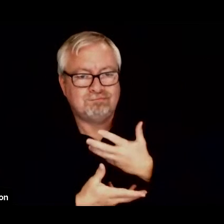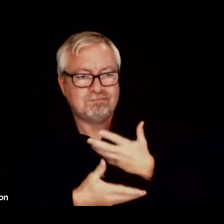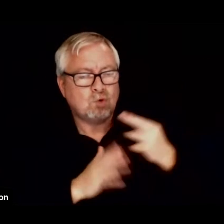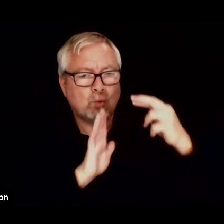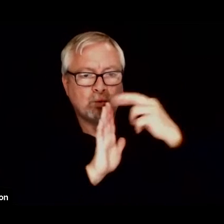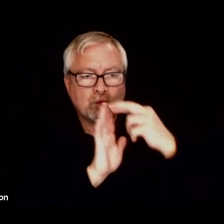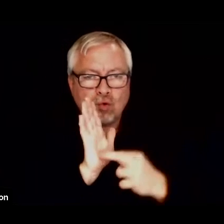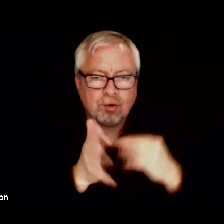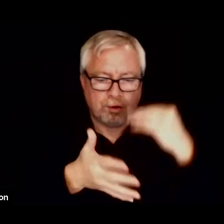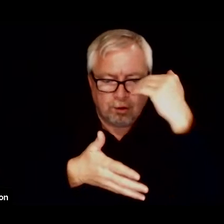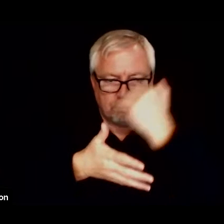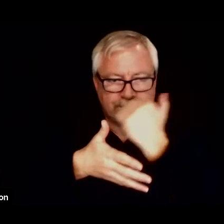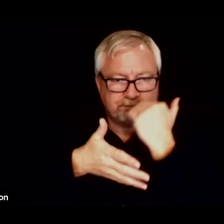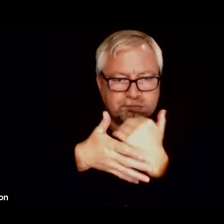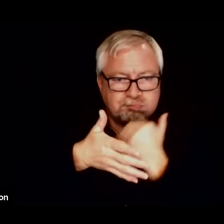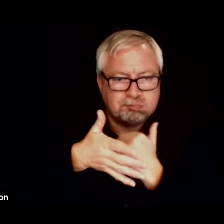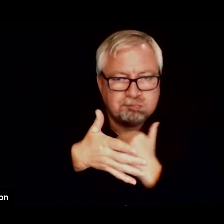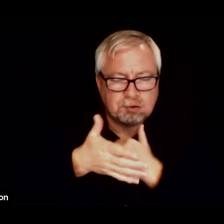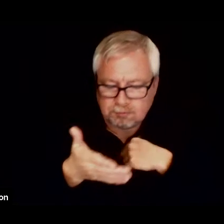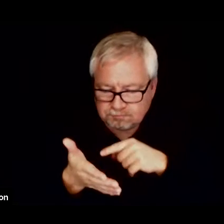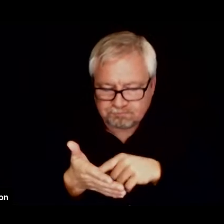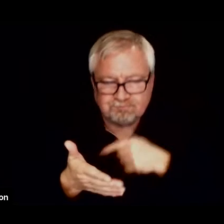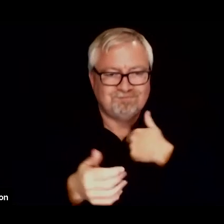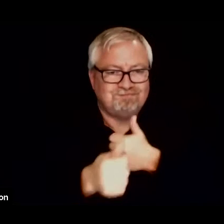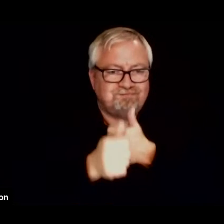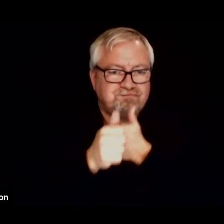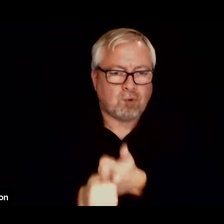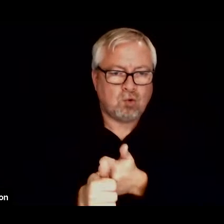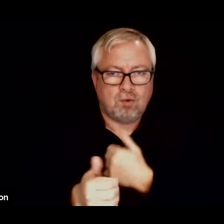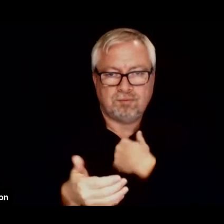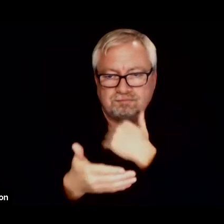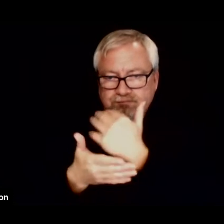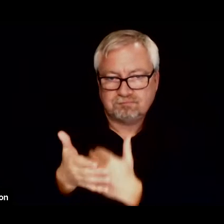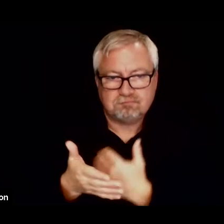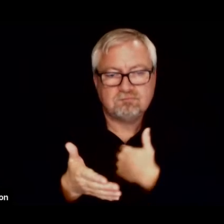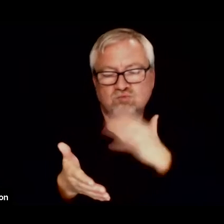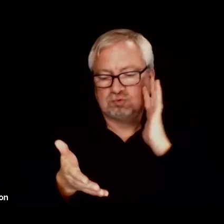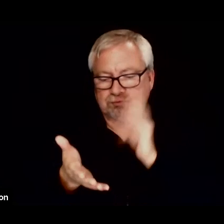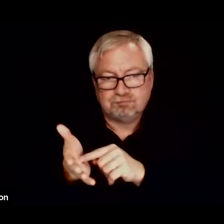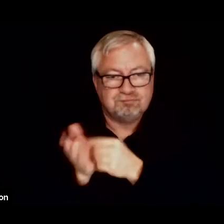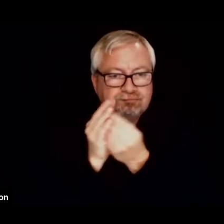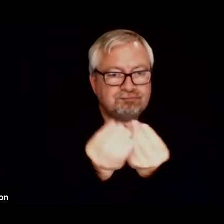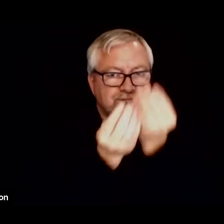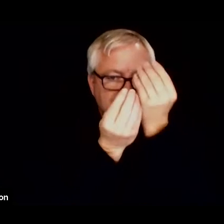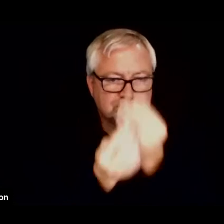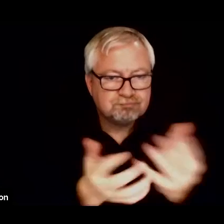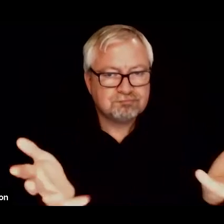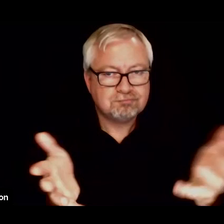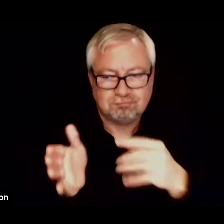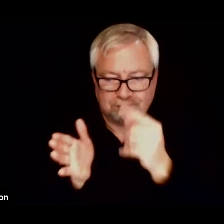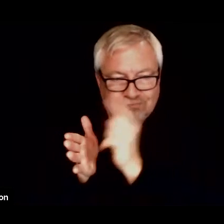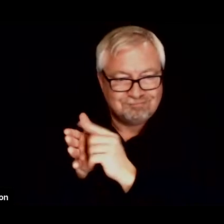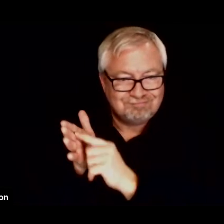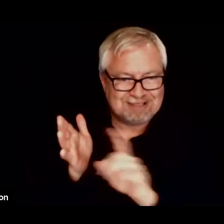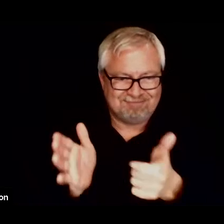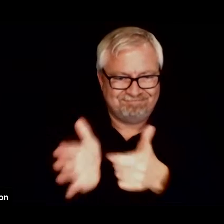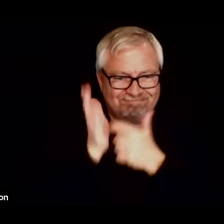people to know that this vaccine is not mandated but that we want people to have good solid facts